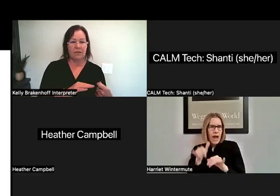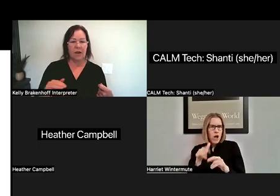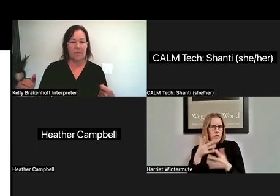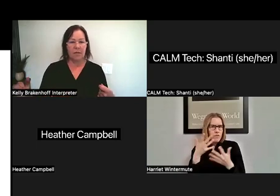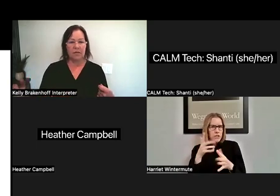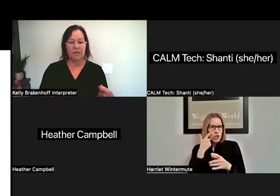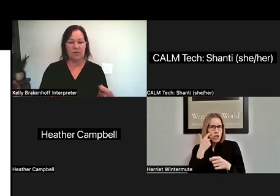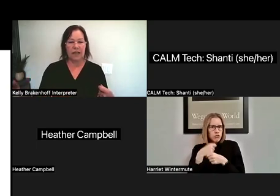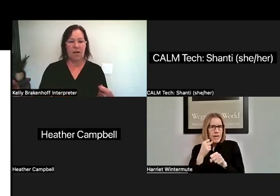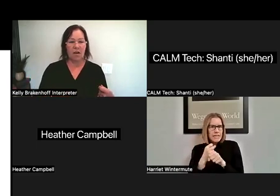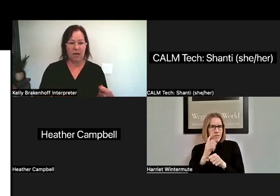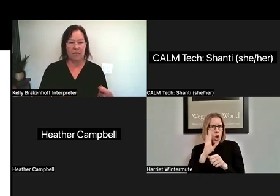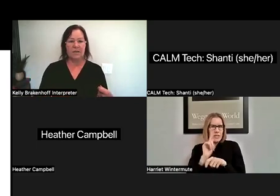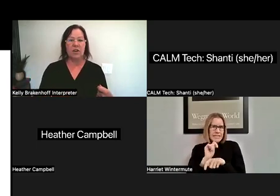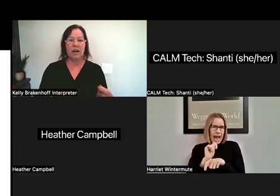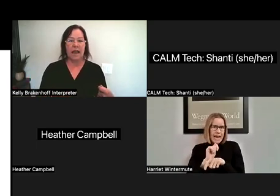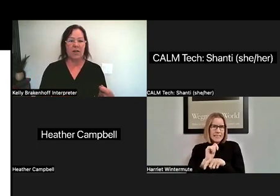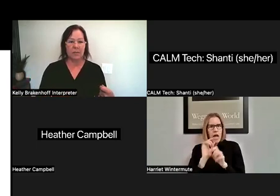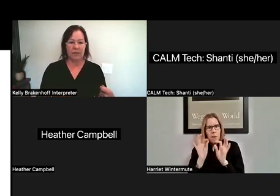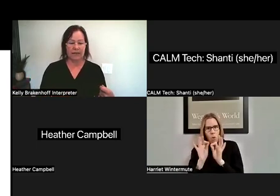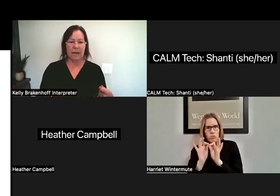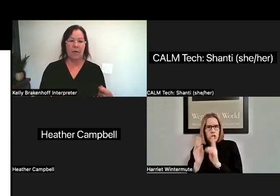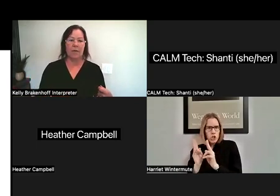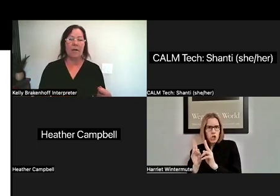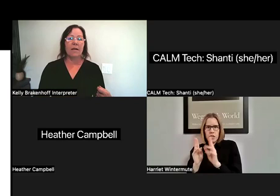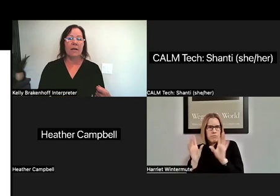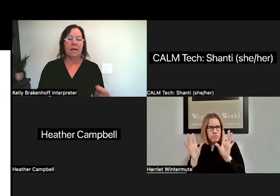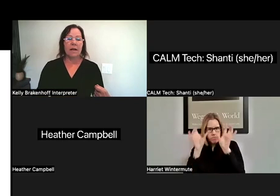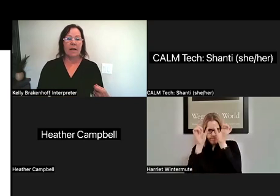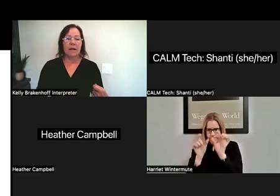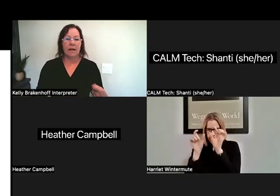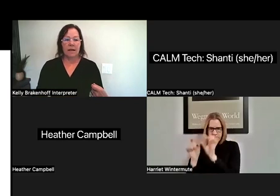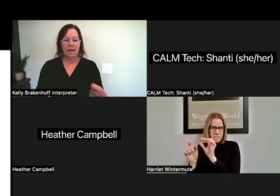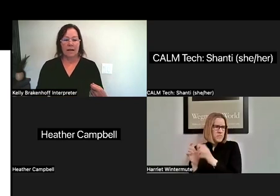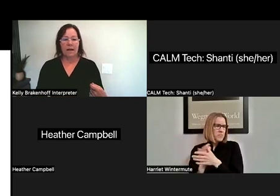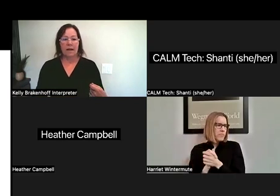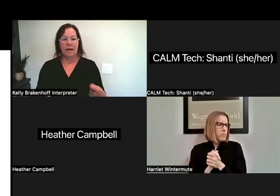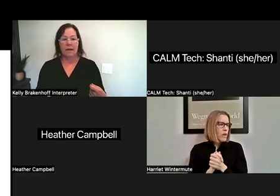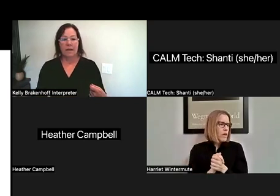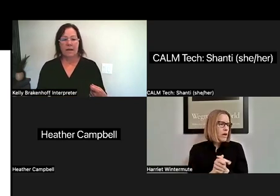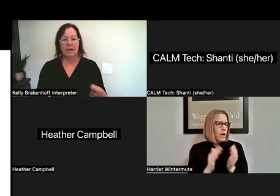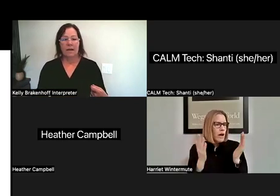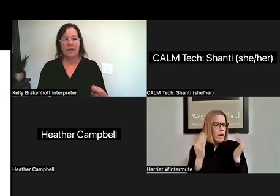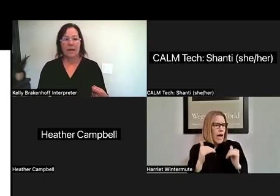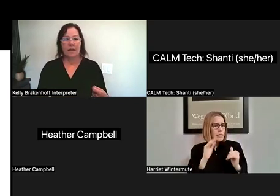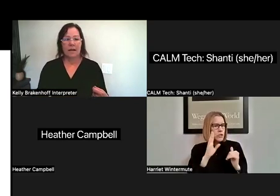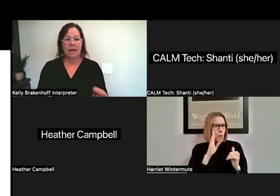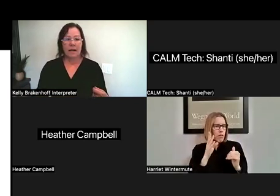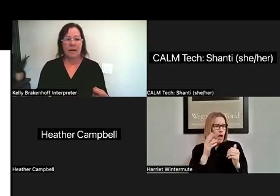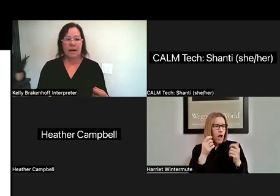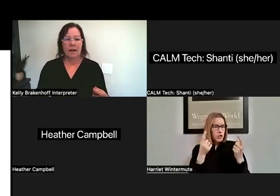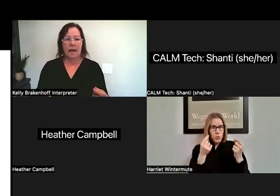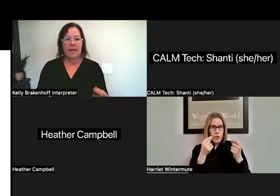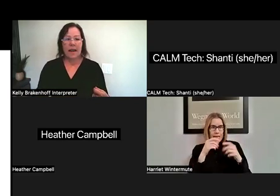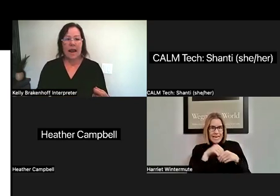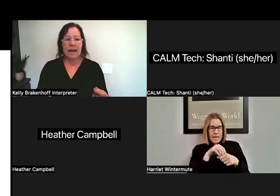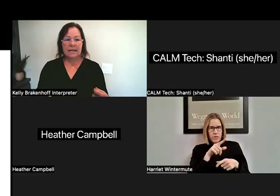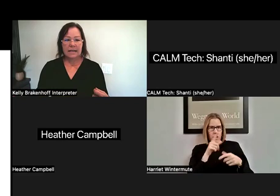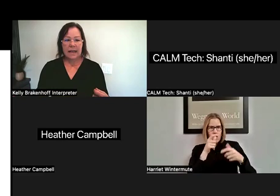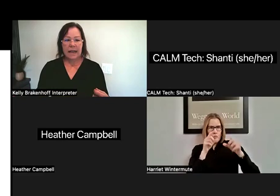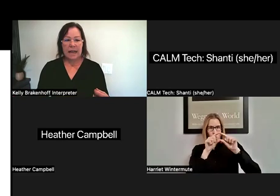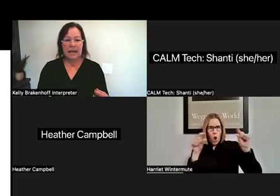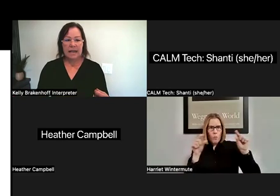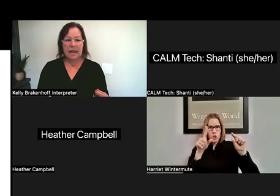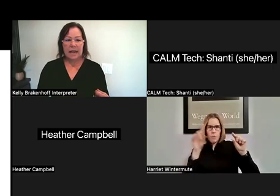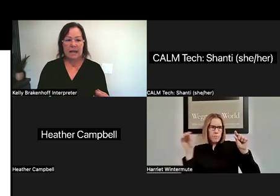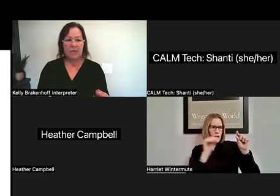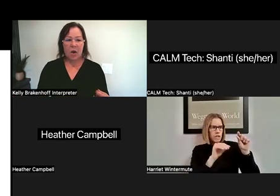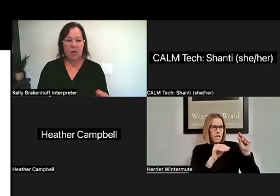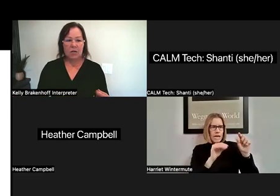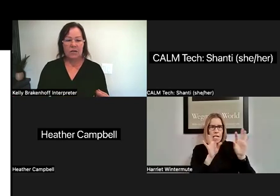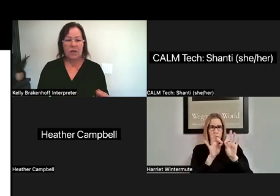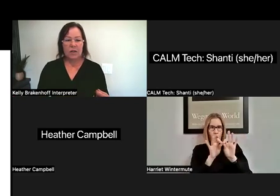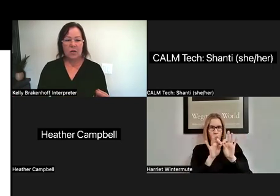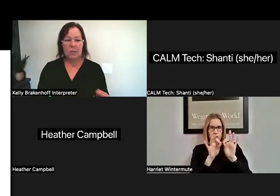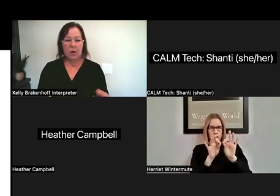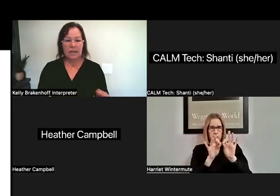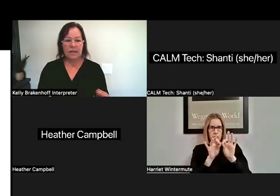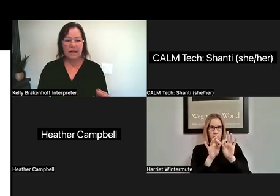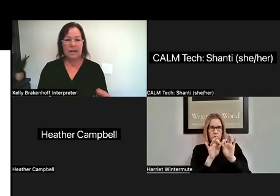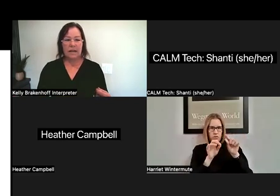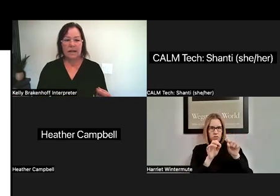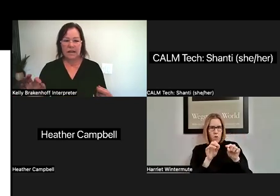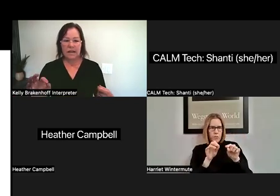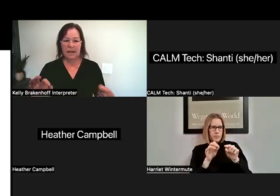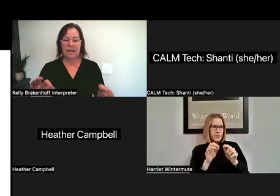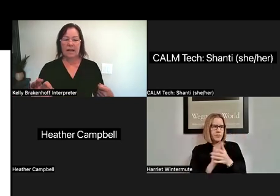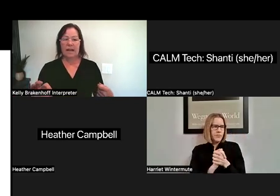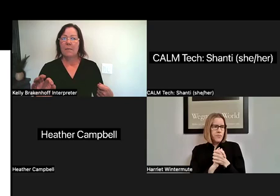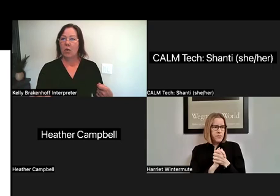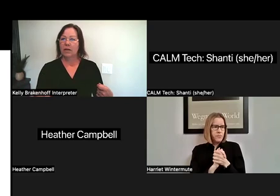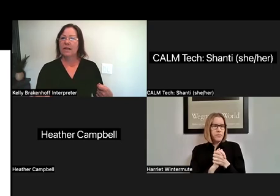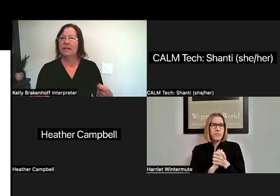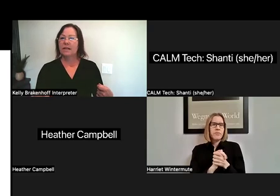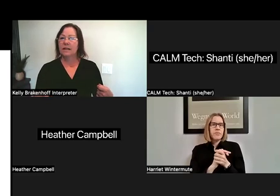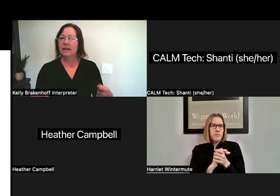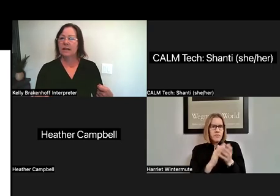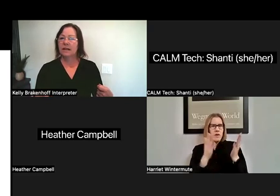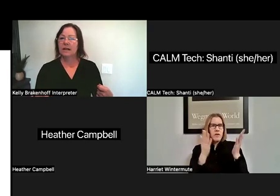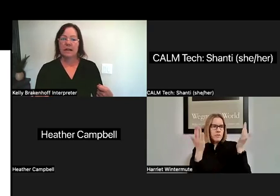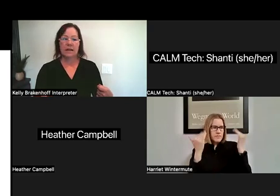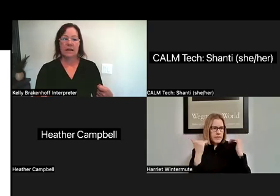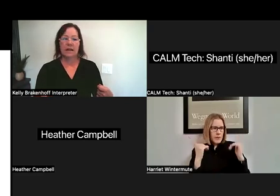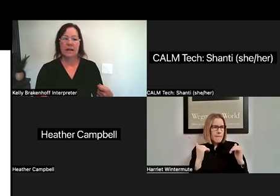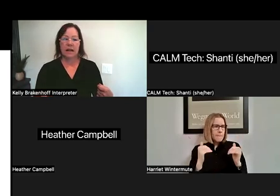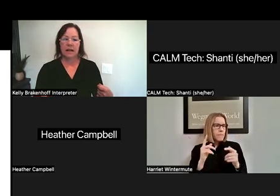from those tables to create your pivot table. And then next in the rows, you put importance,